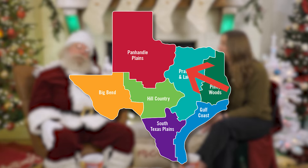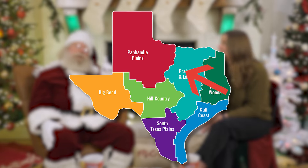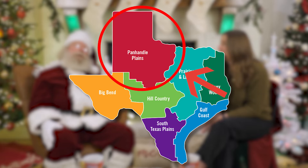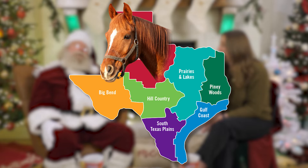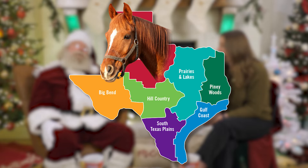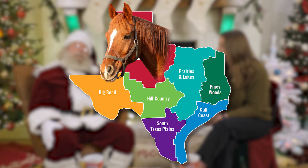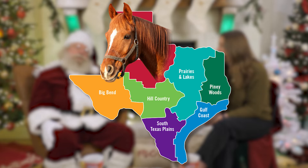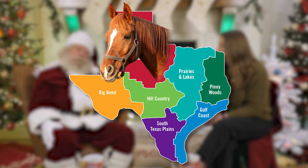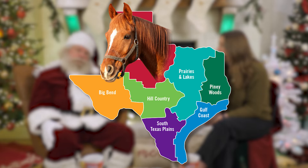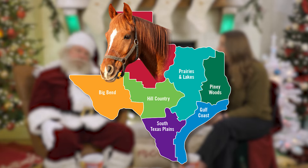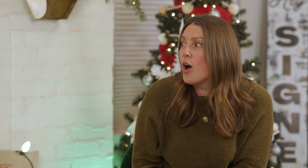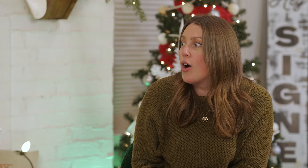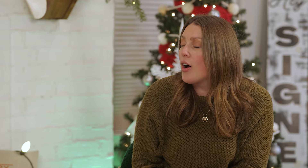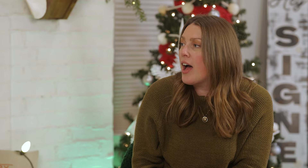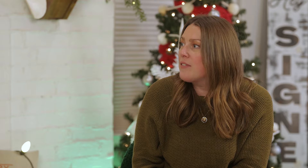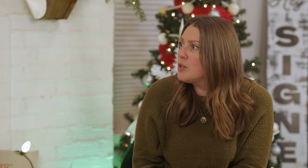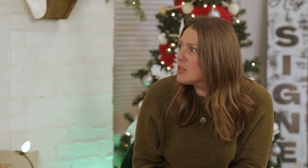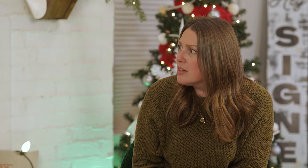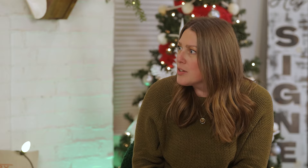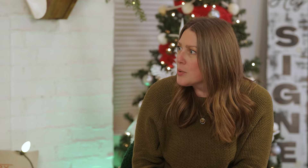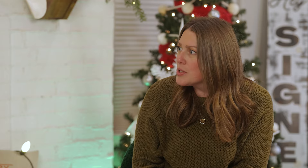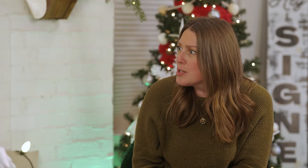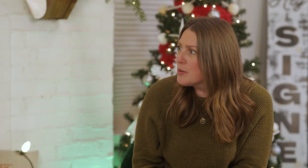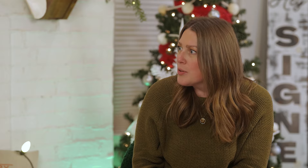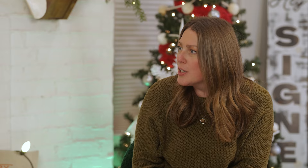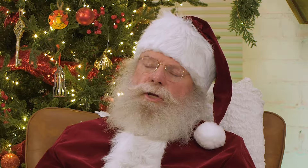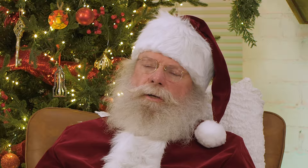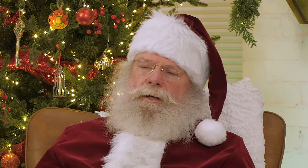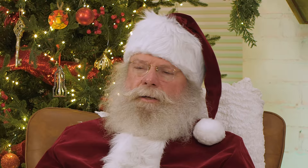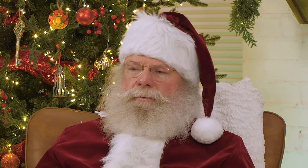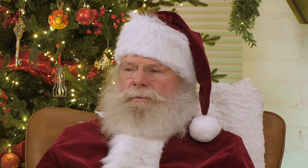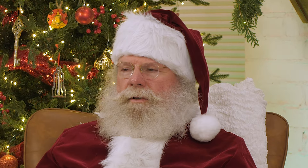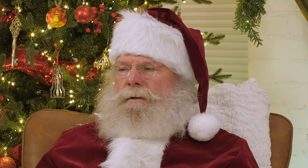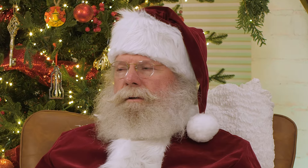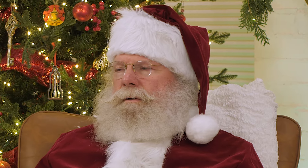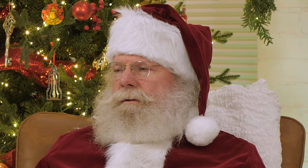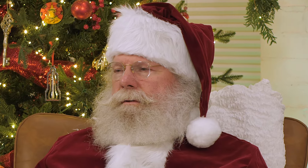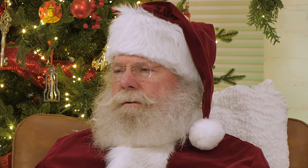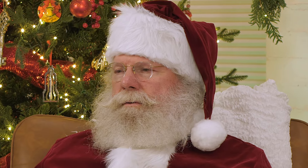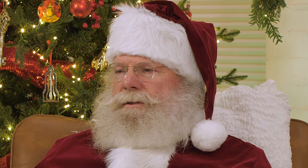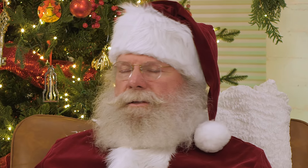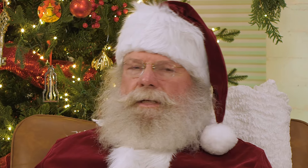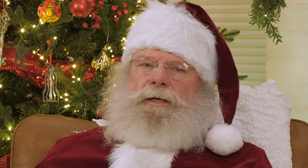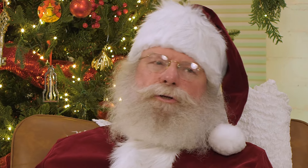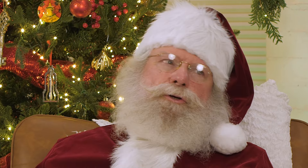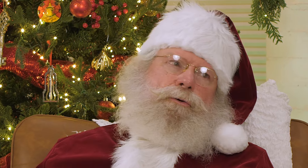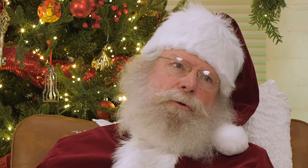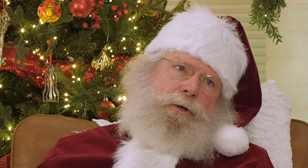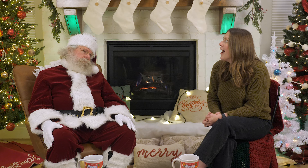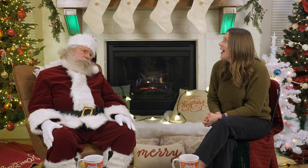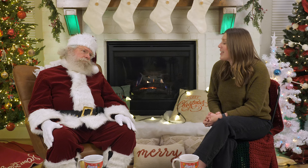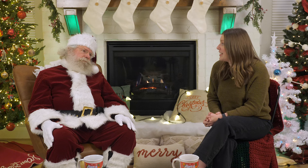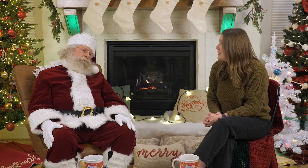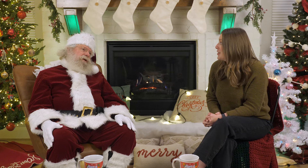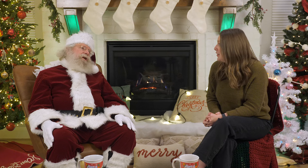Like horses. Have you delivered horses before? Yes. is that a chore?